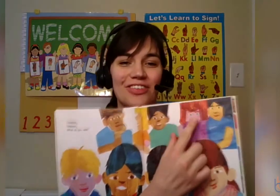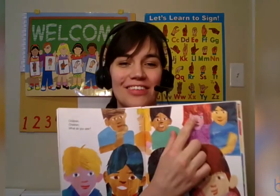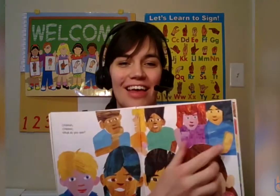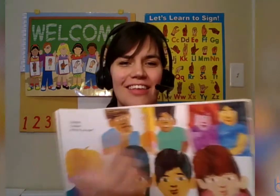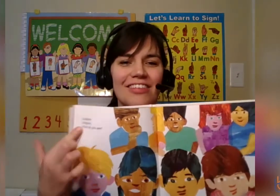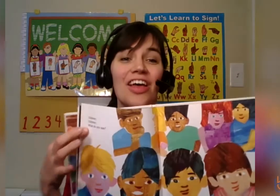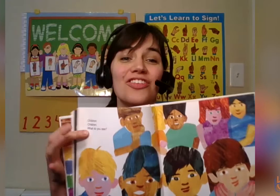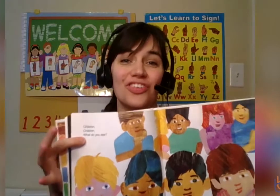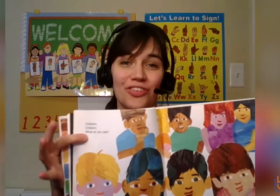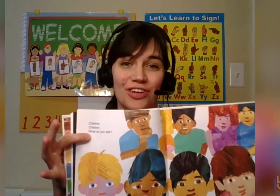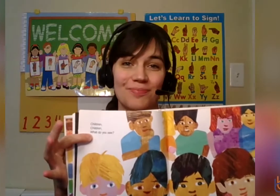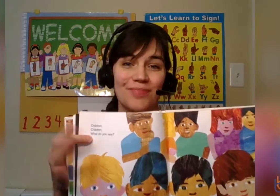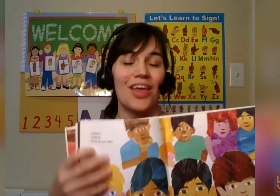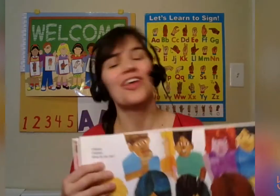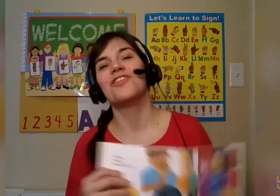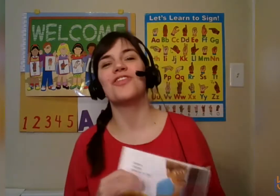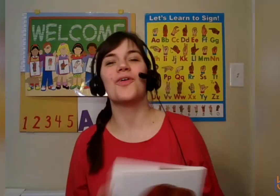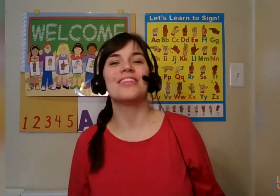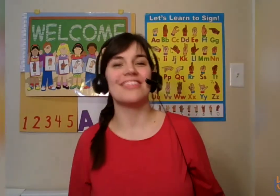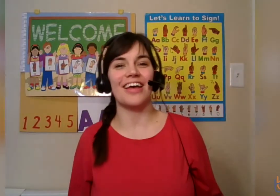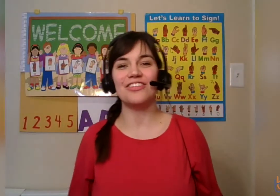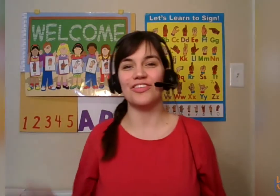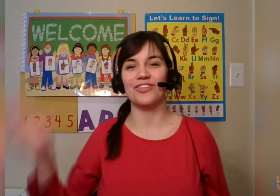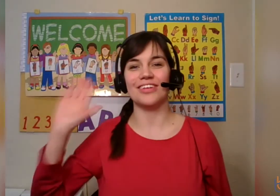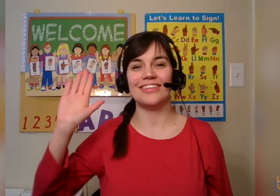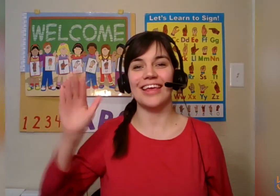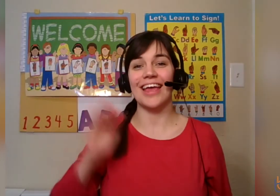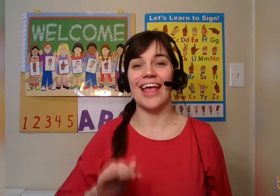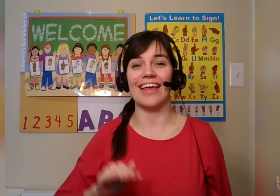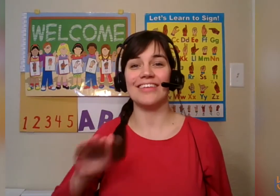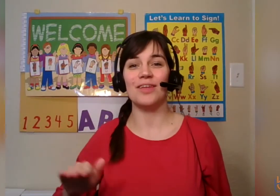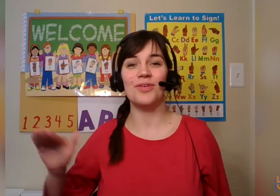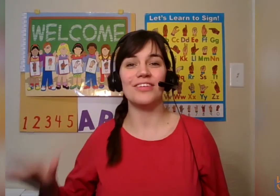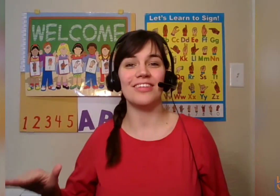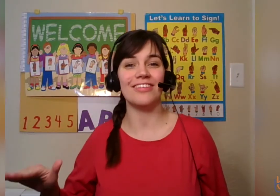actually says children. So to sign children, take a hand and move it to the